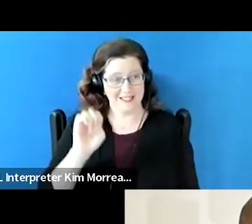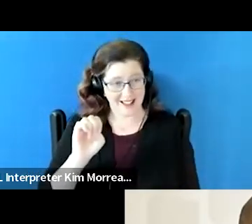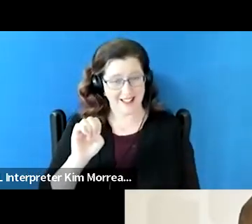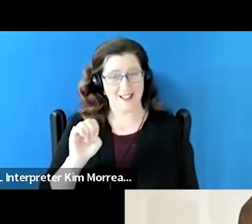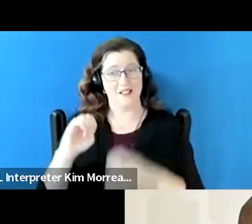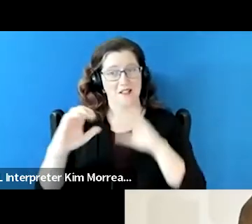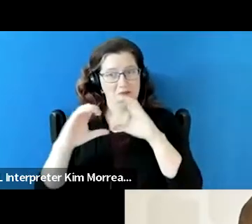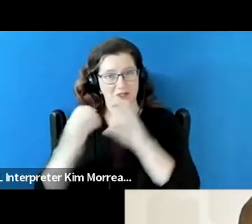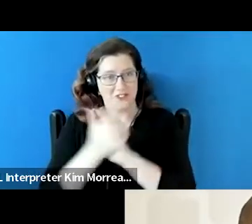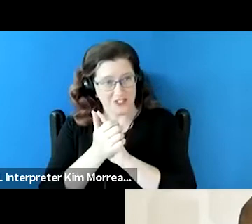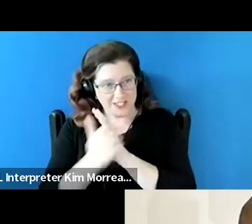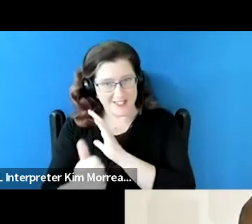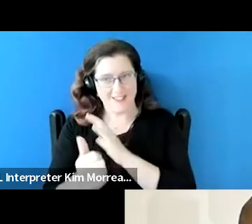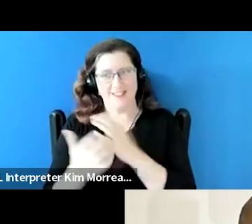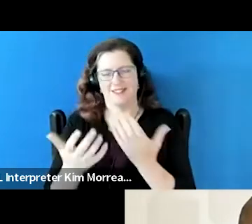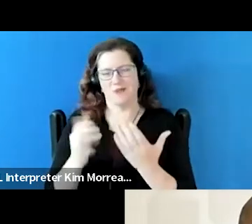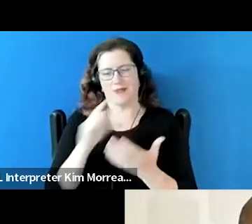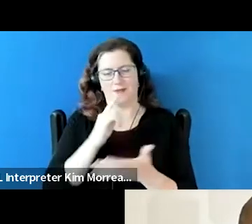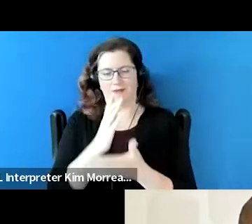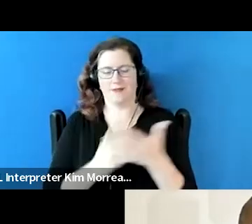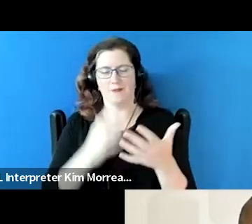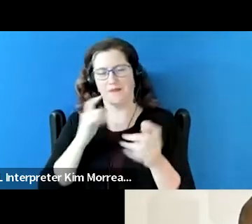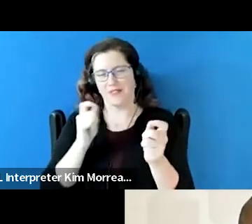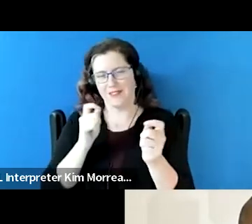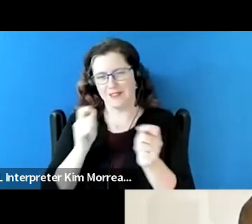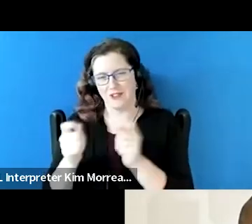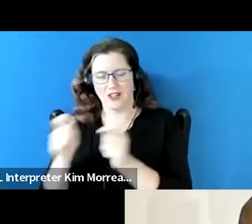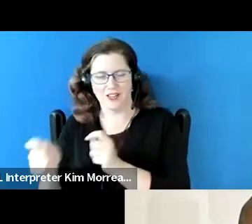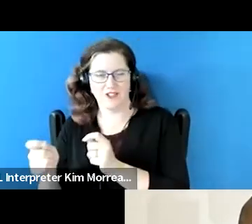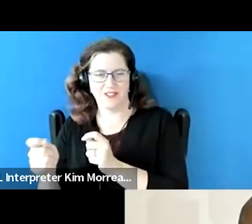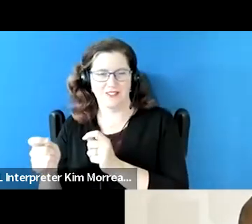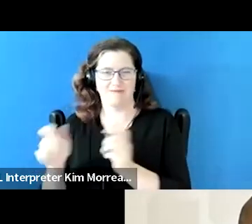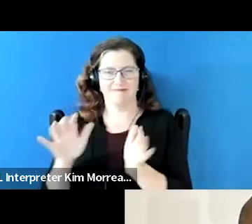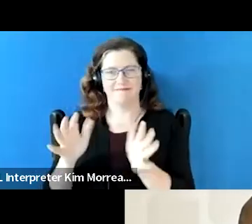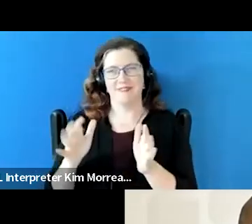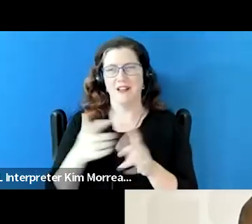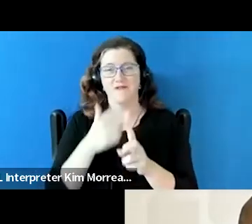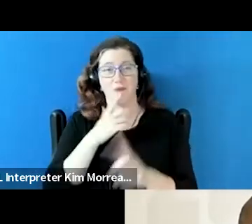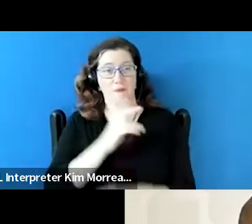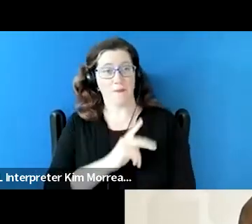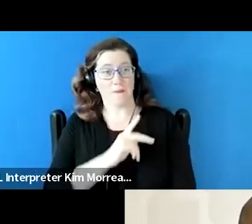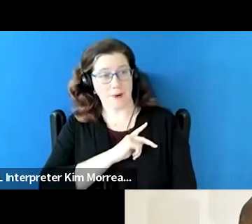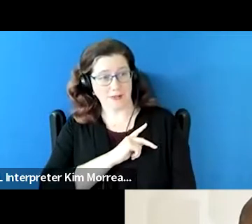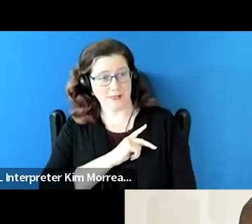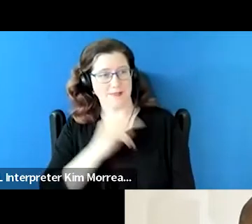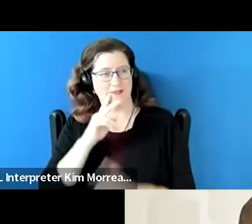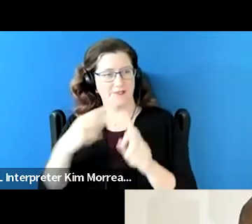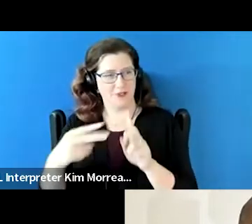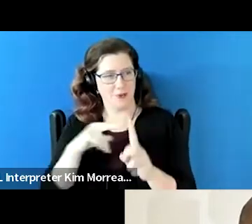So those are some of the changes that just kind of, from a personal perspective, I was trying to challenge myself